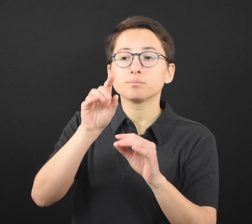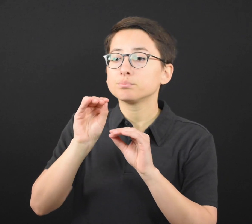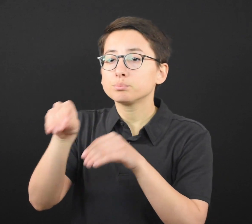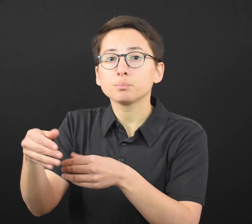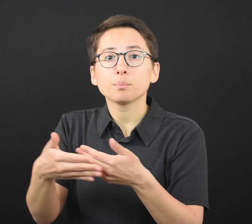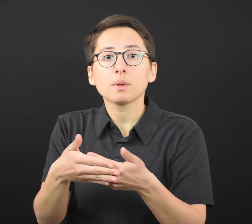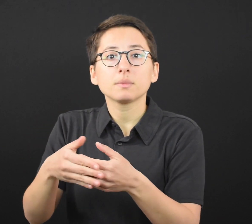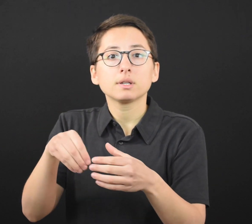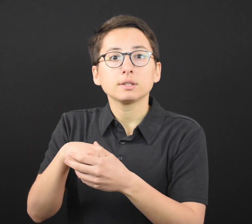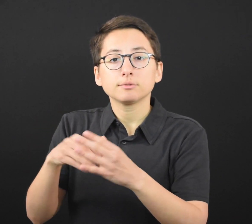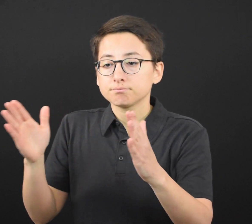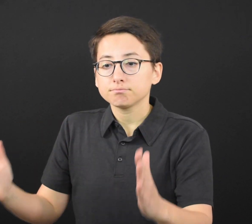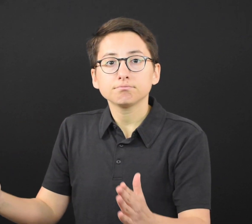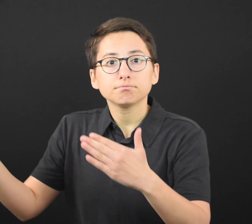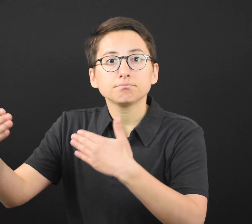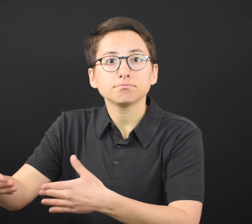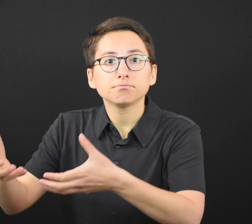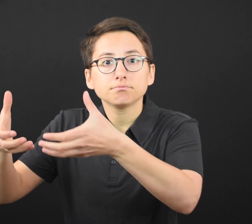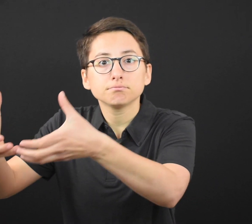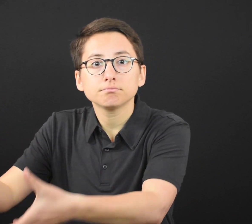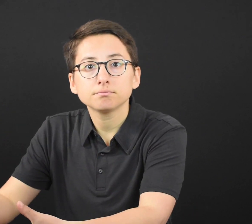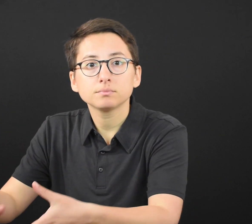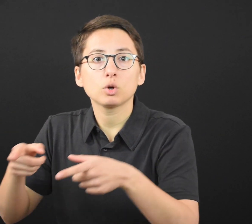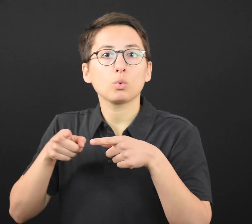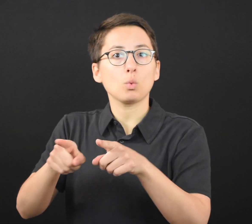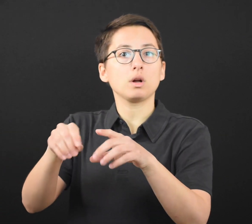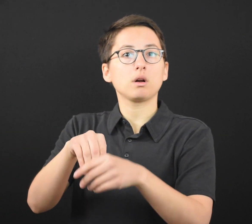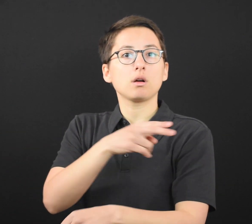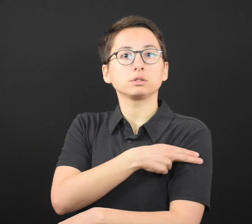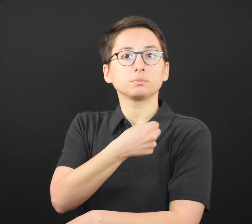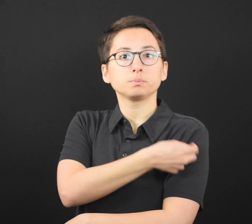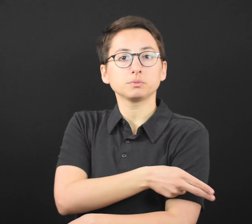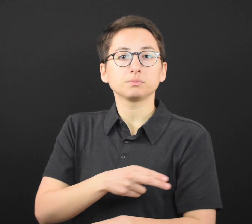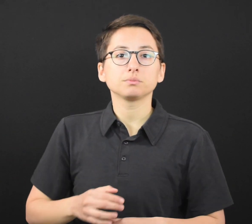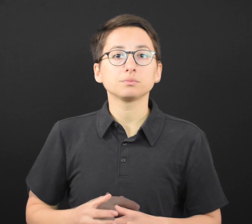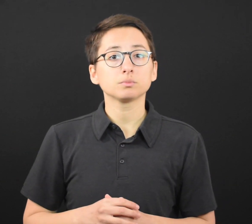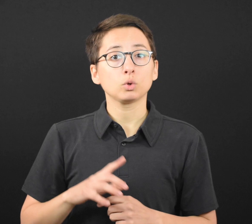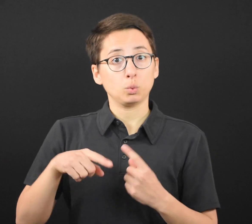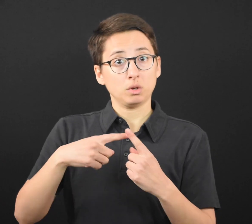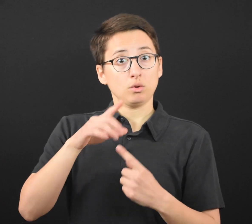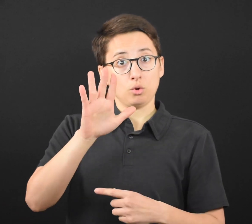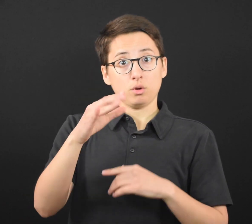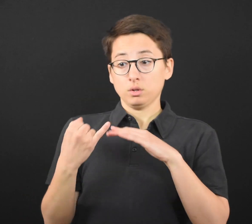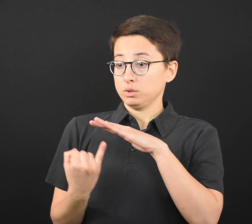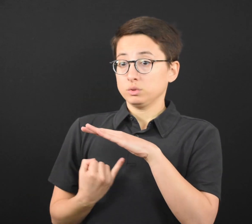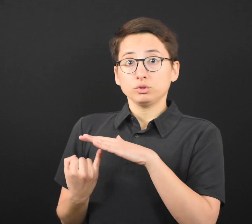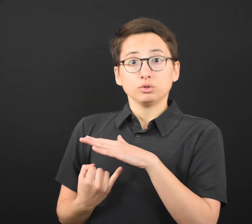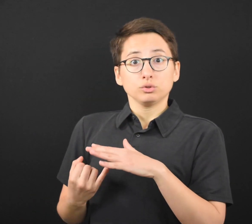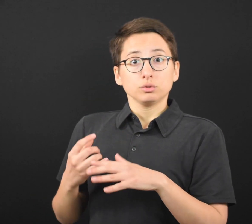in an incubator) while in the hospital. Once your isolation period has ended,